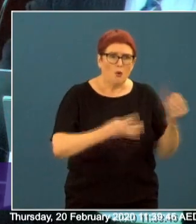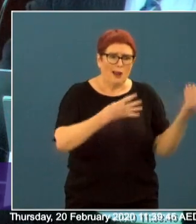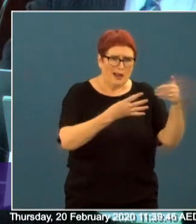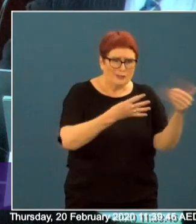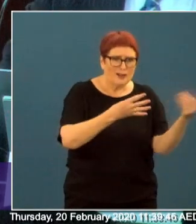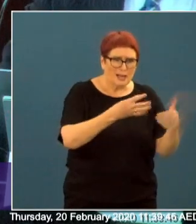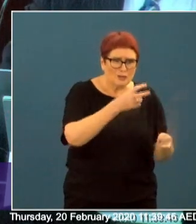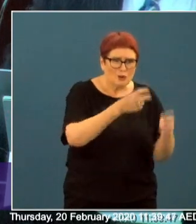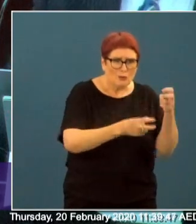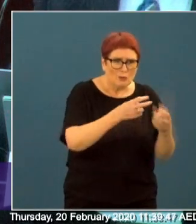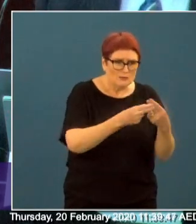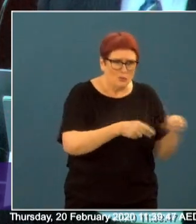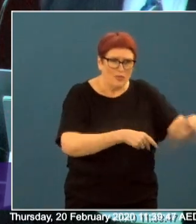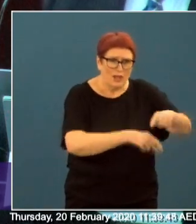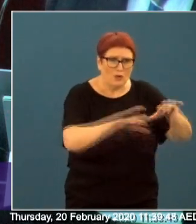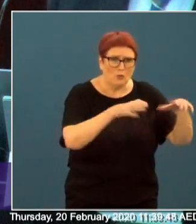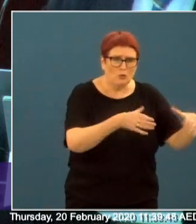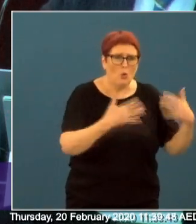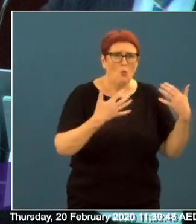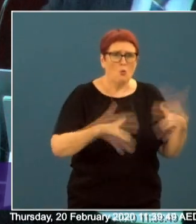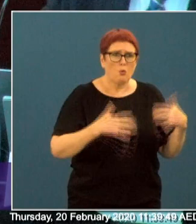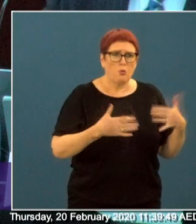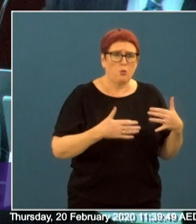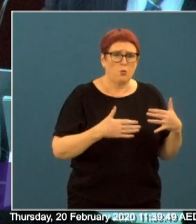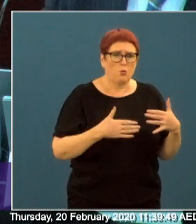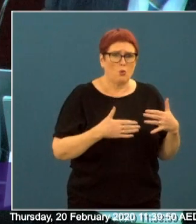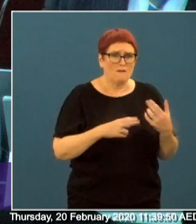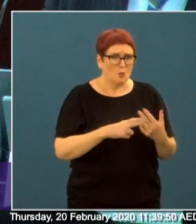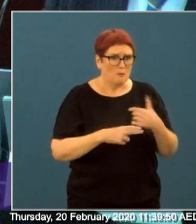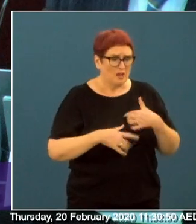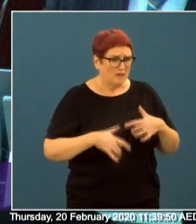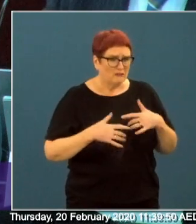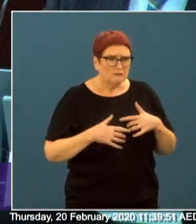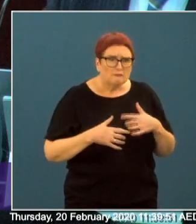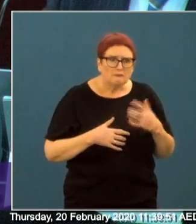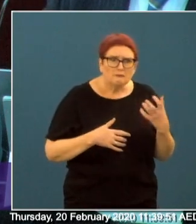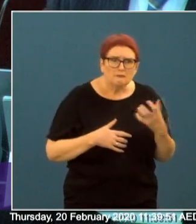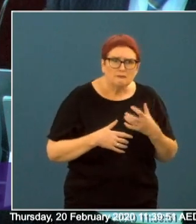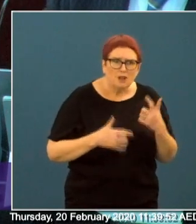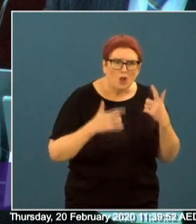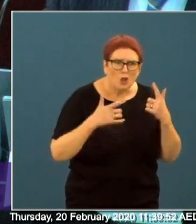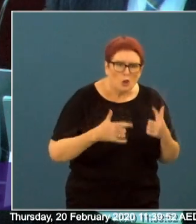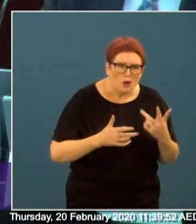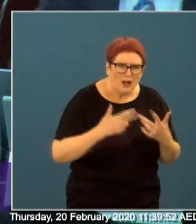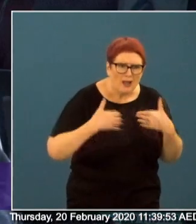That seems, to a layperson such as myself, as to be extremely large. Is that right?